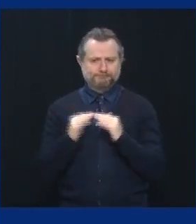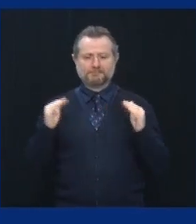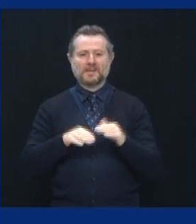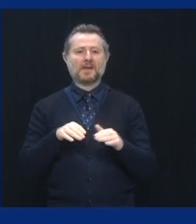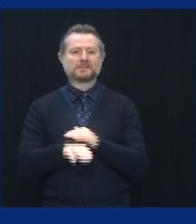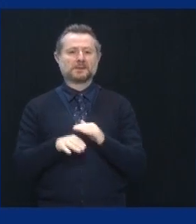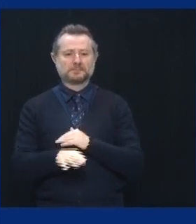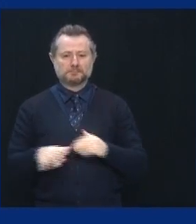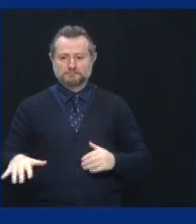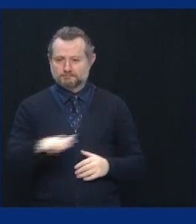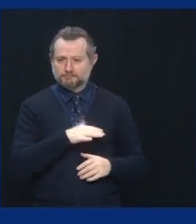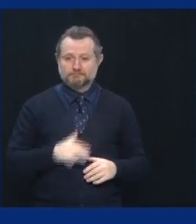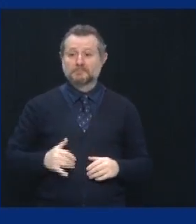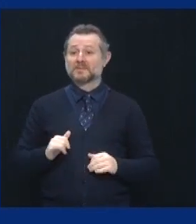HISPANIC CAUCUS, AND THE